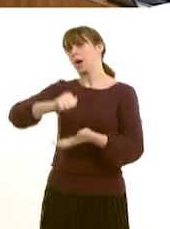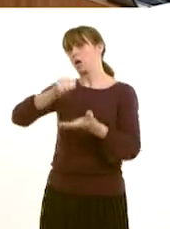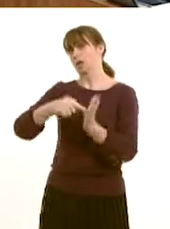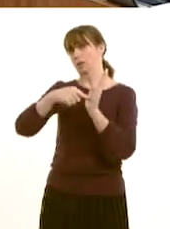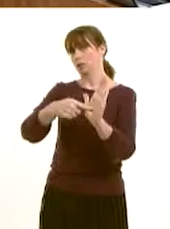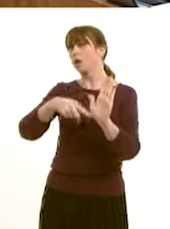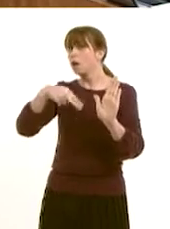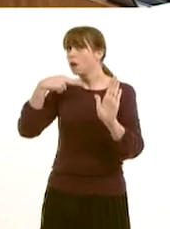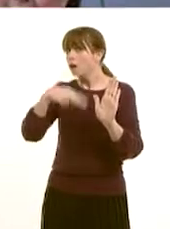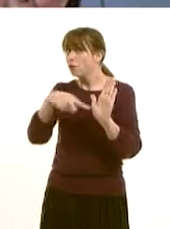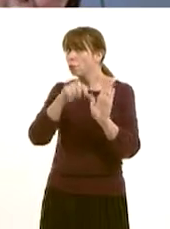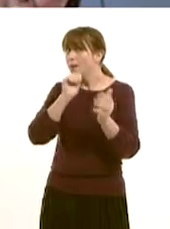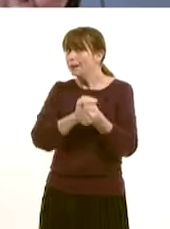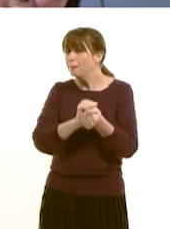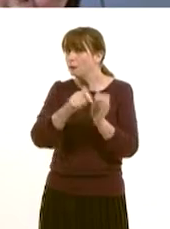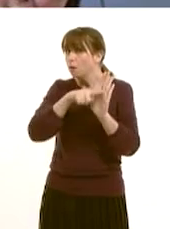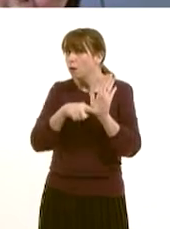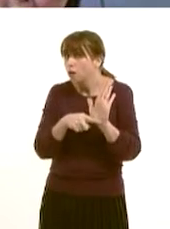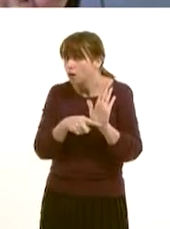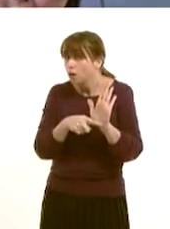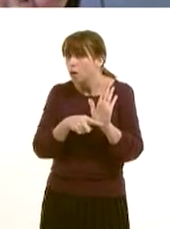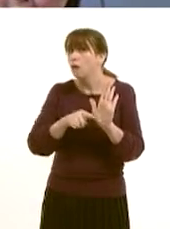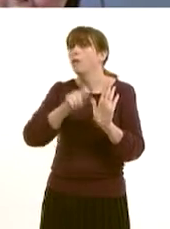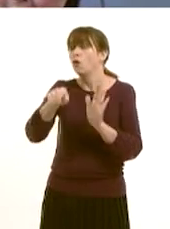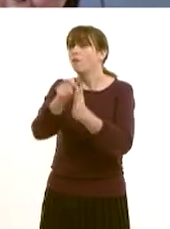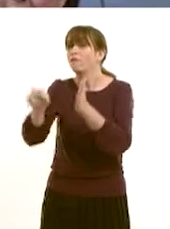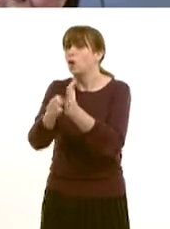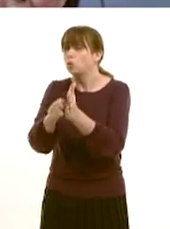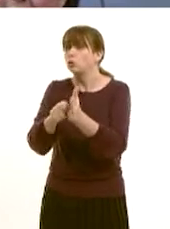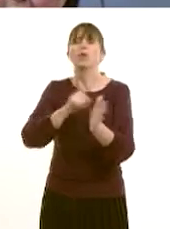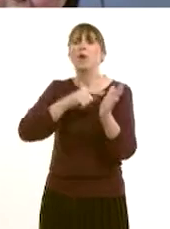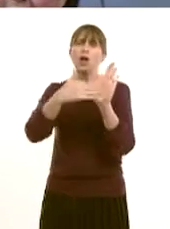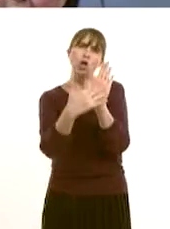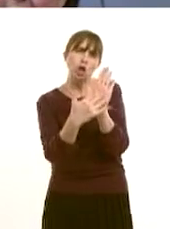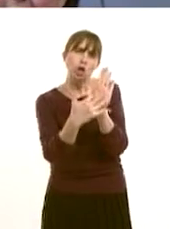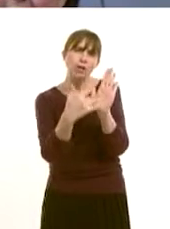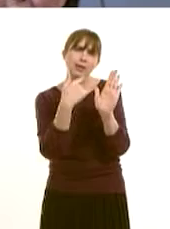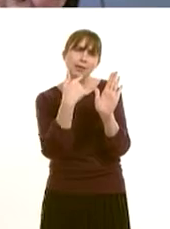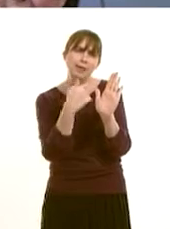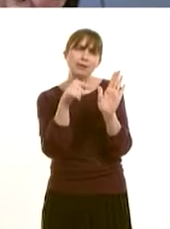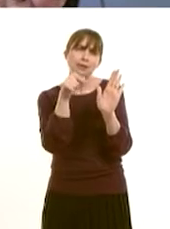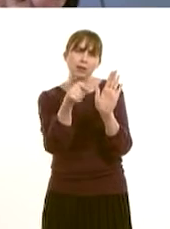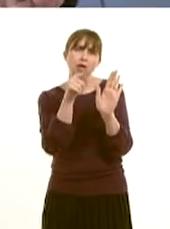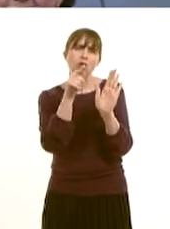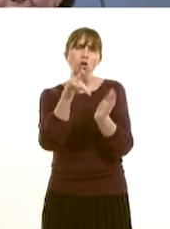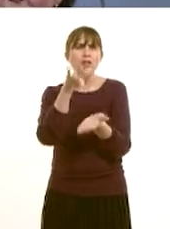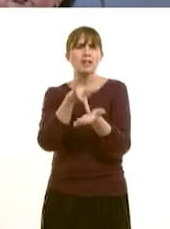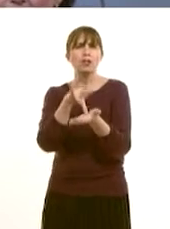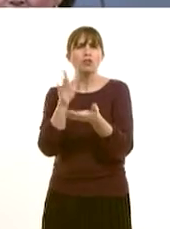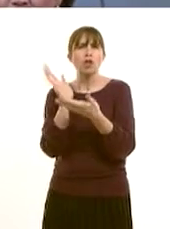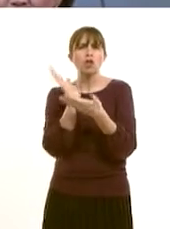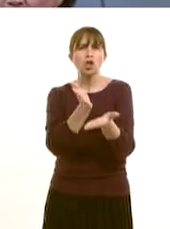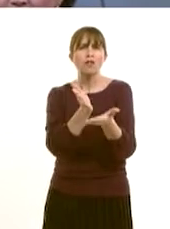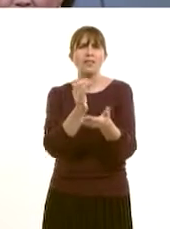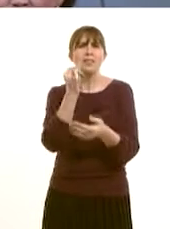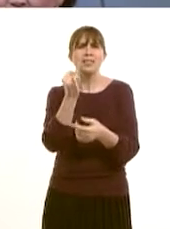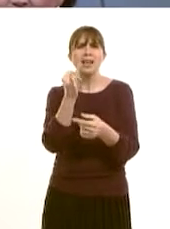In that budget you have also got an increase in your central services budget of £7.5 million,